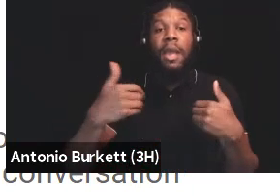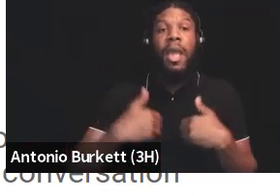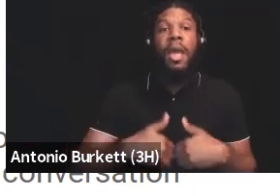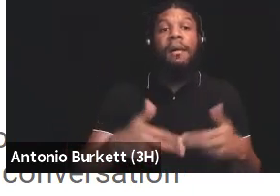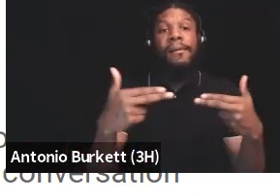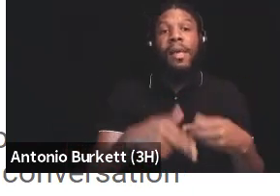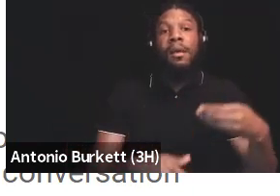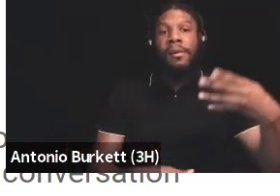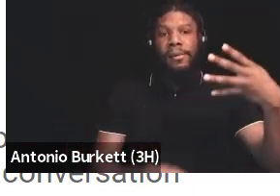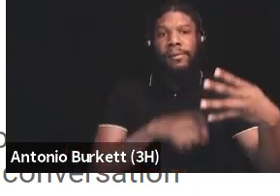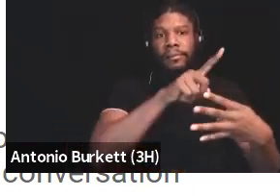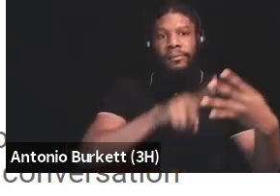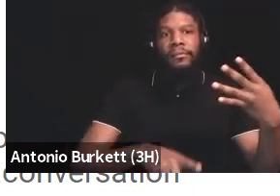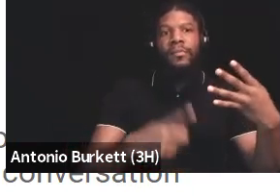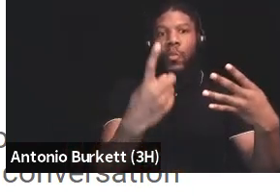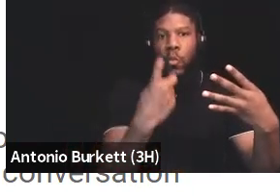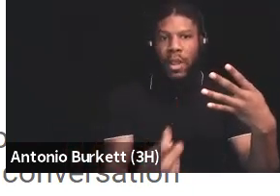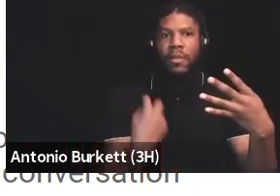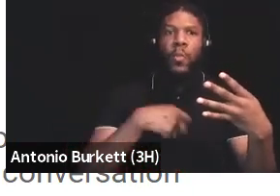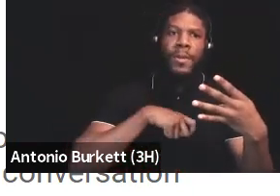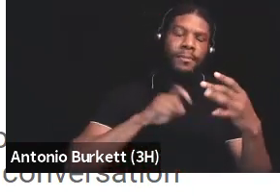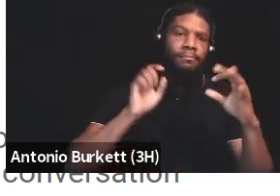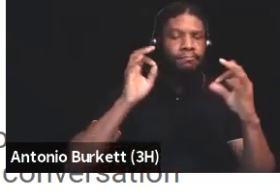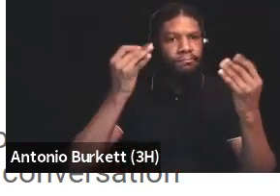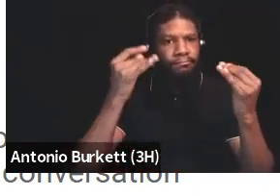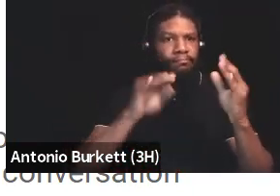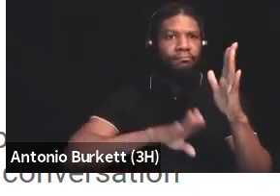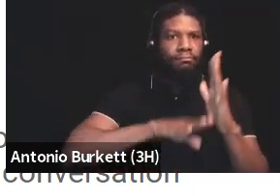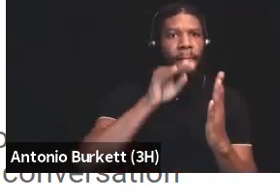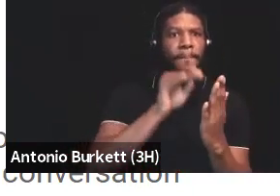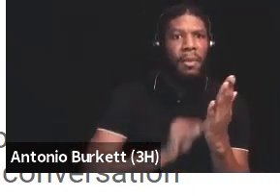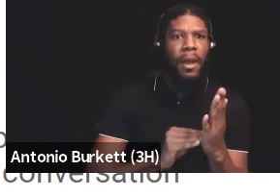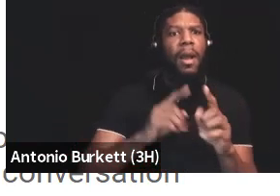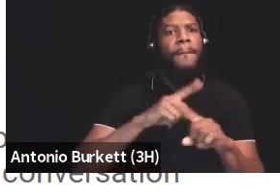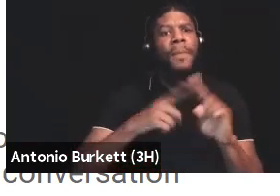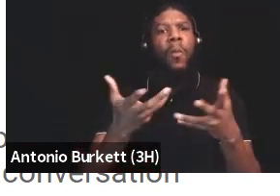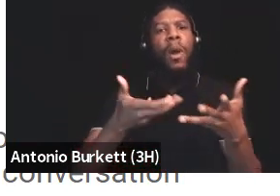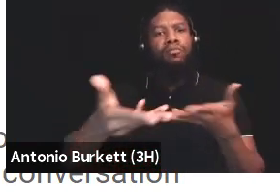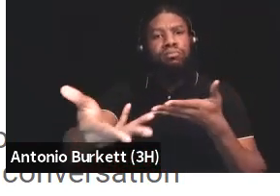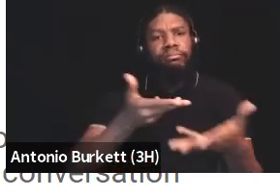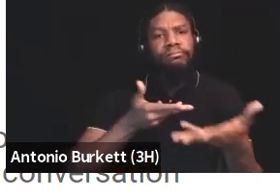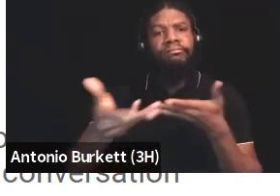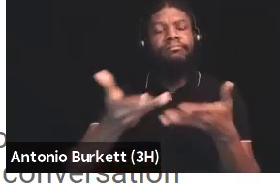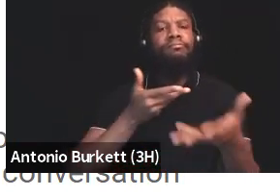but we do want this to be an audience driven to dialogue, and if you have a question that you